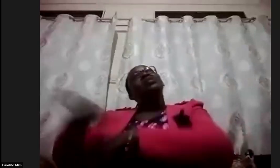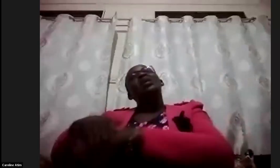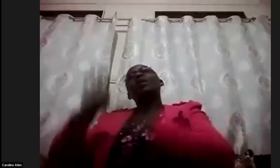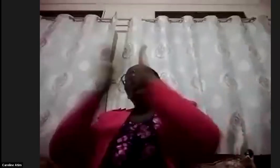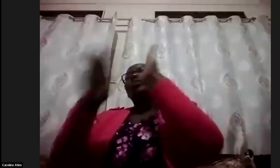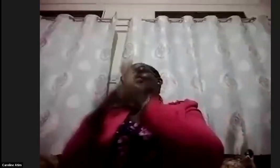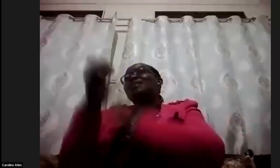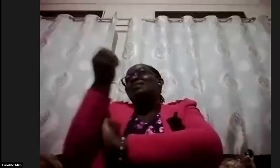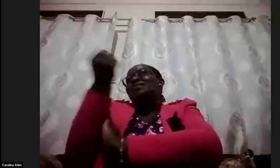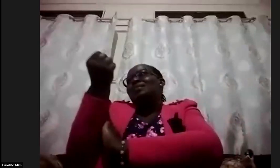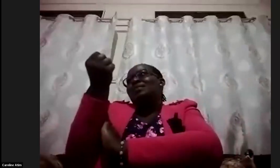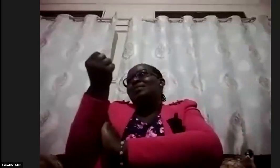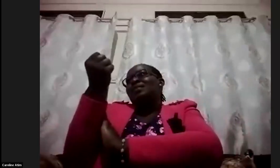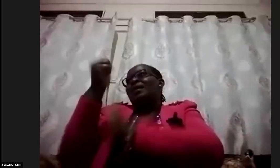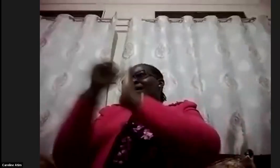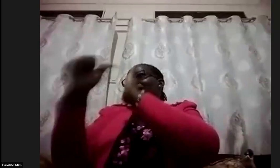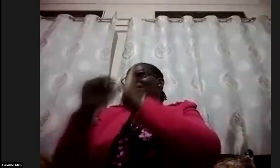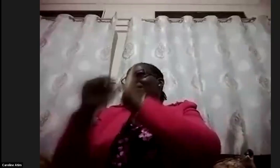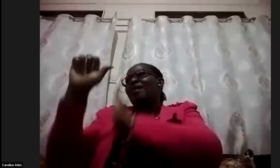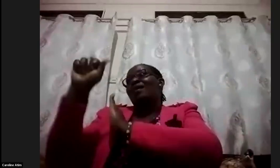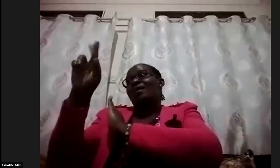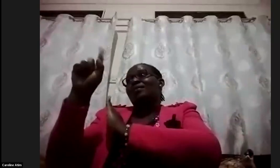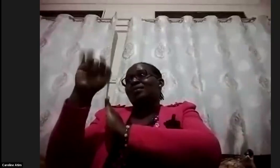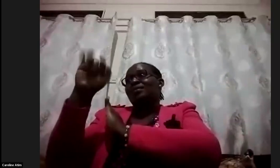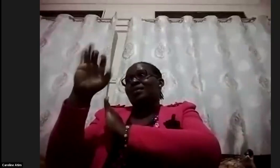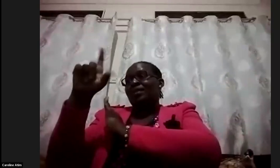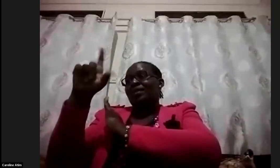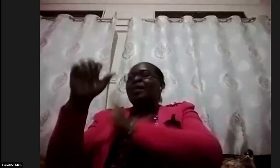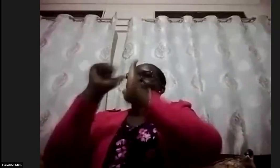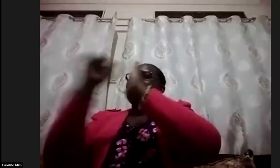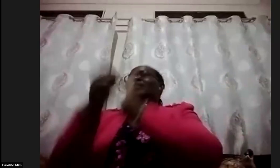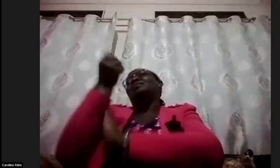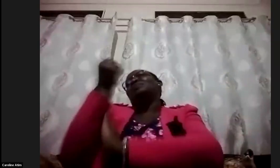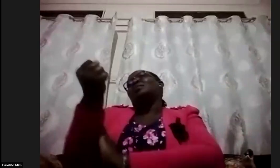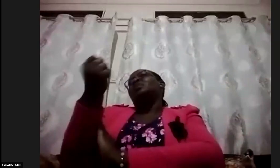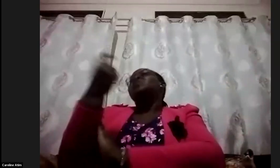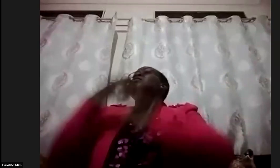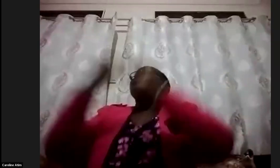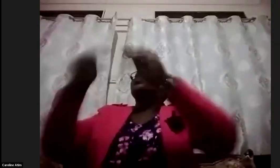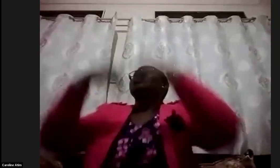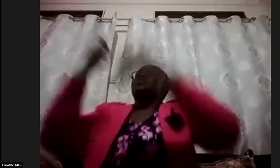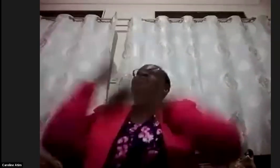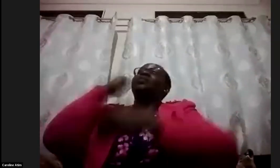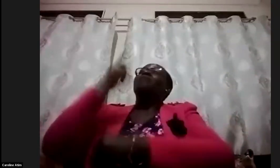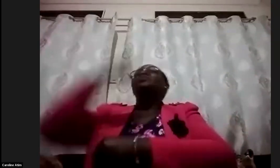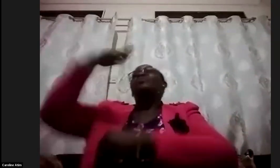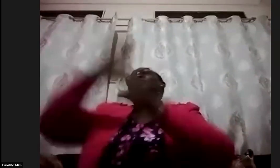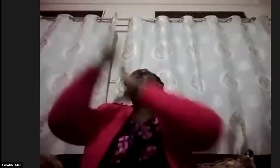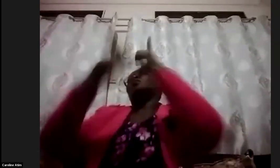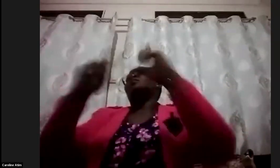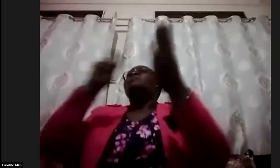language into the constitution. And South Sudan I think the constitution of South Sudan, I'd say that these people have the